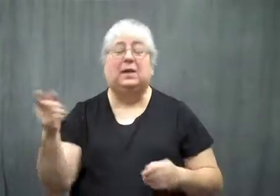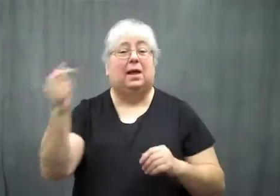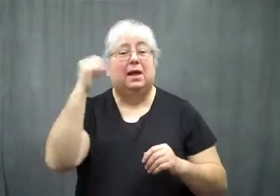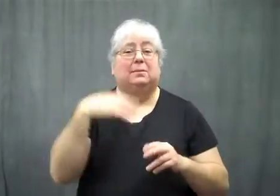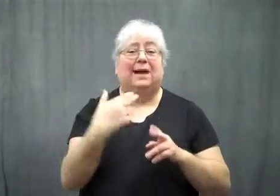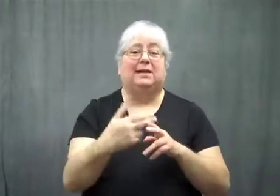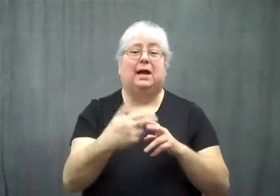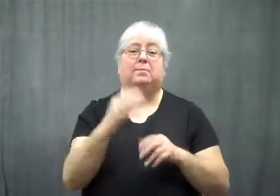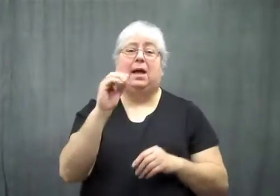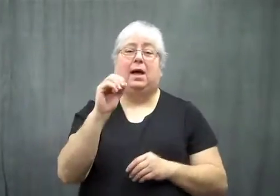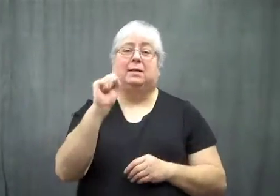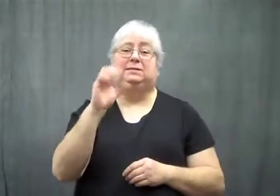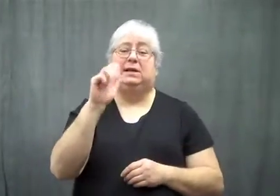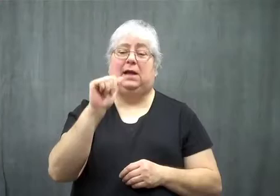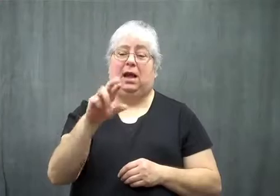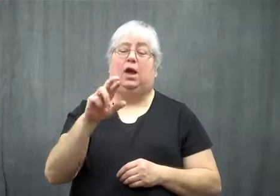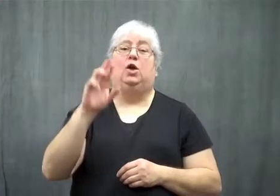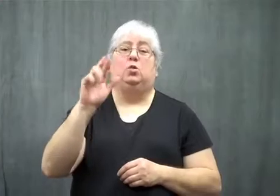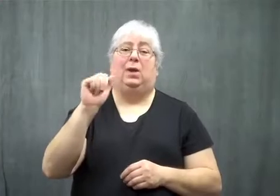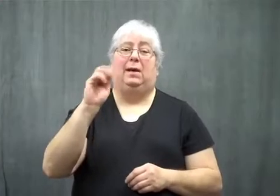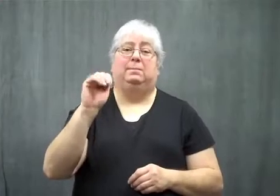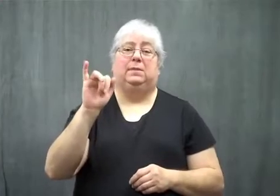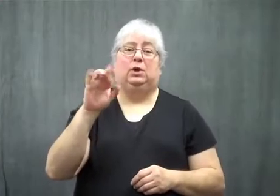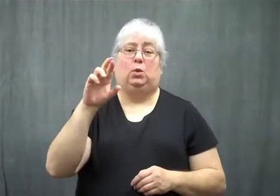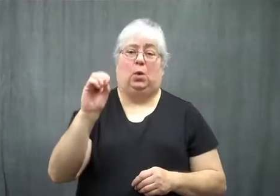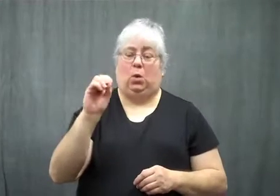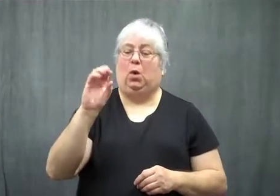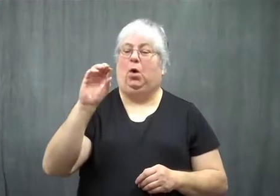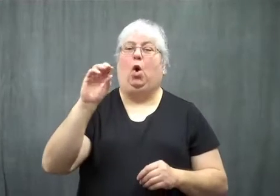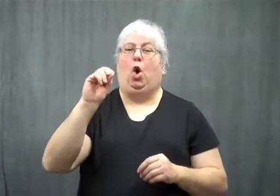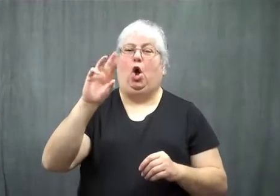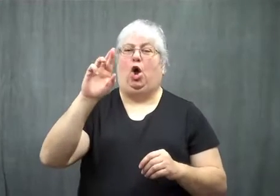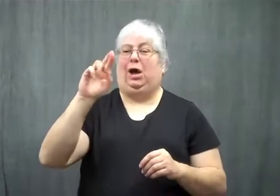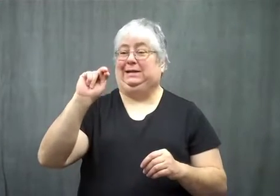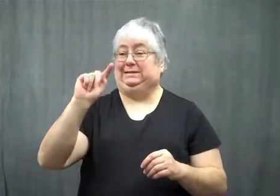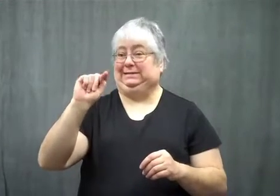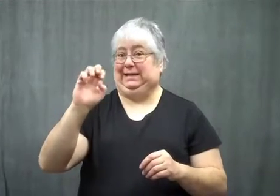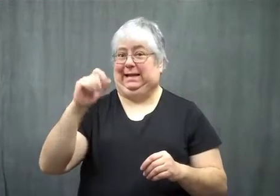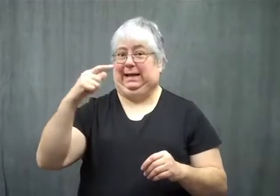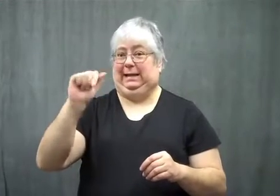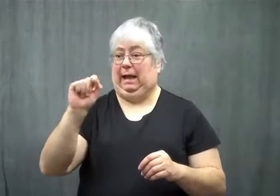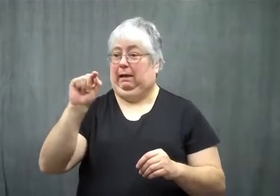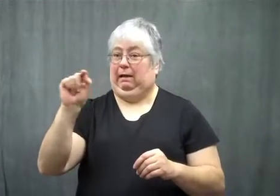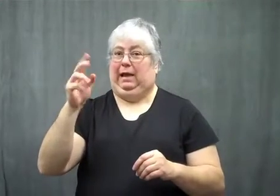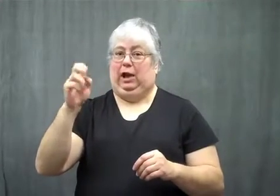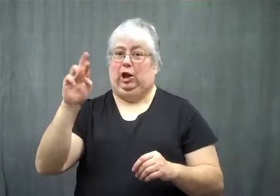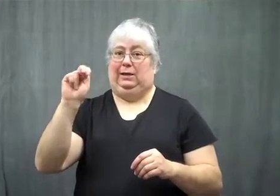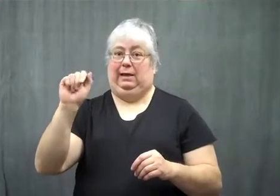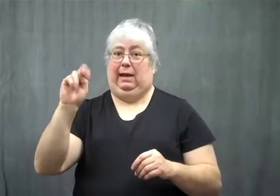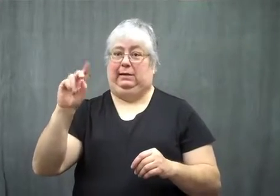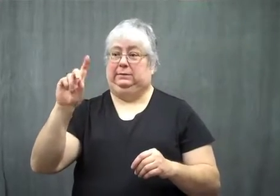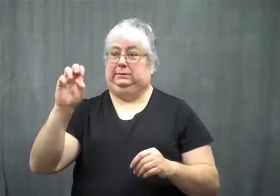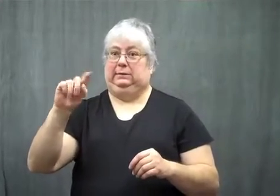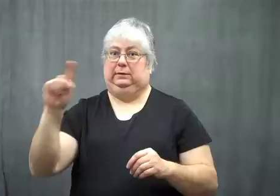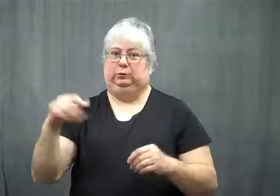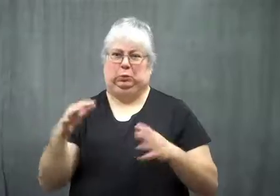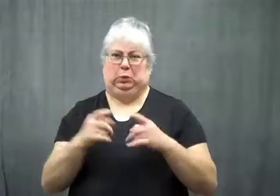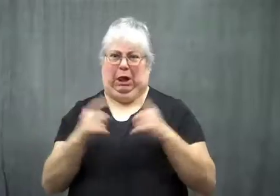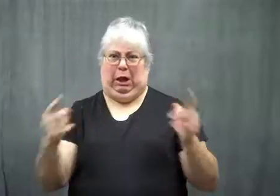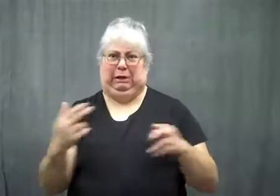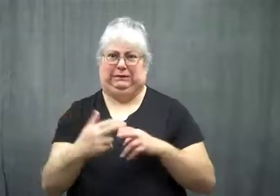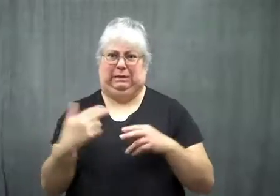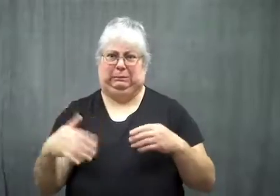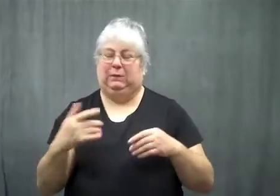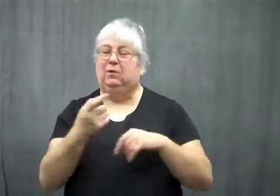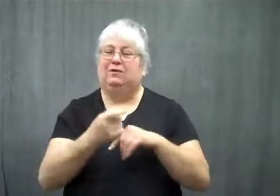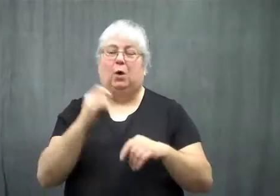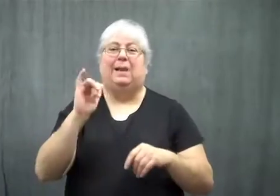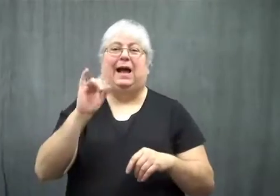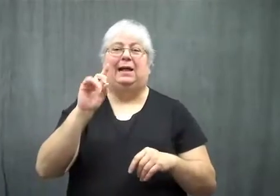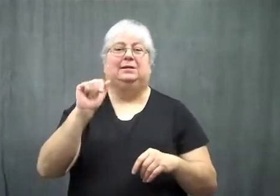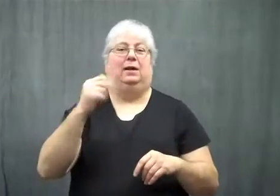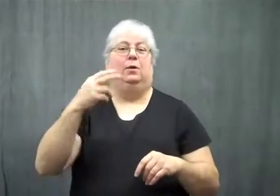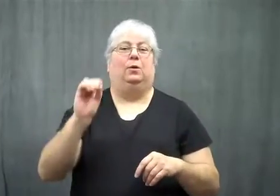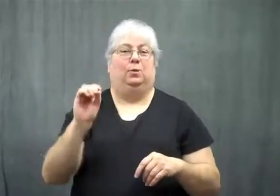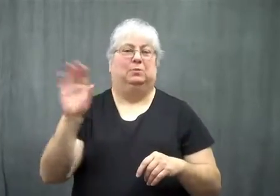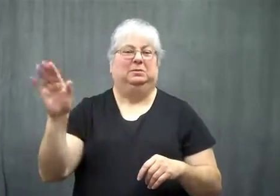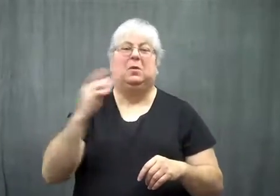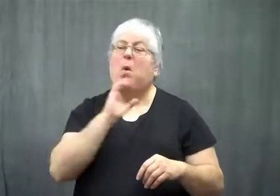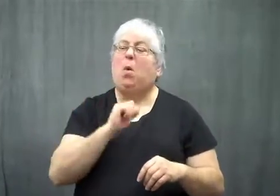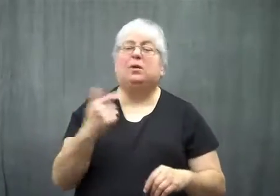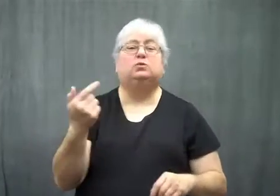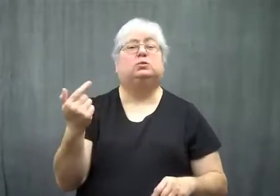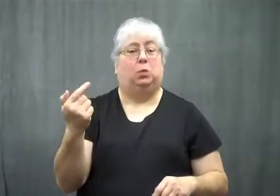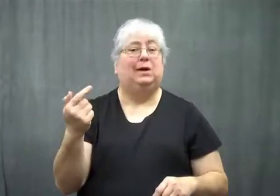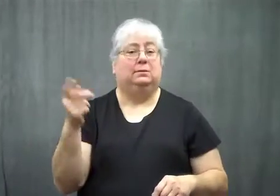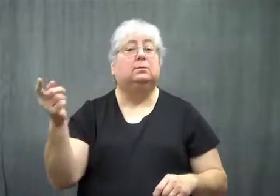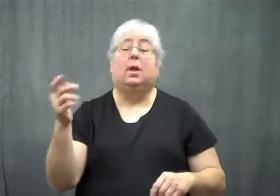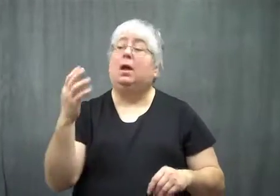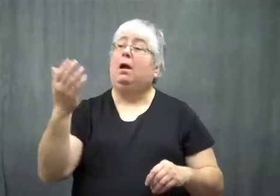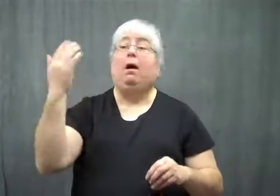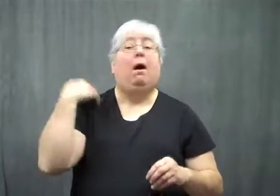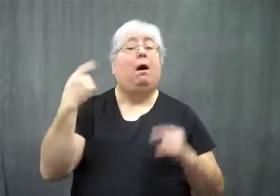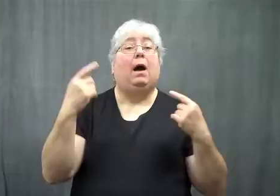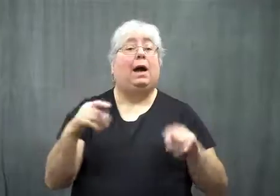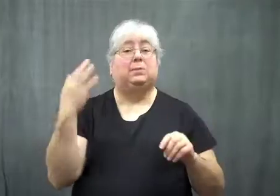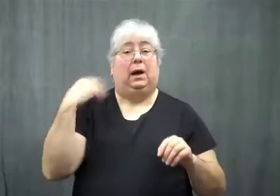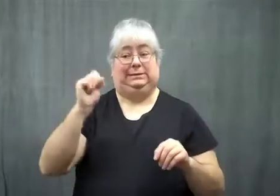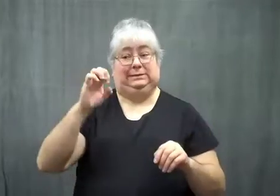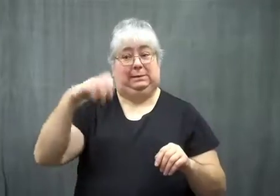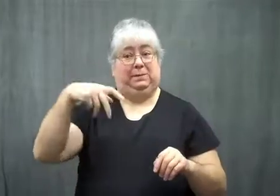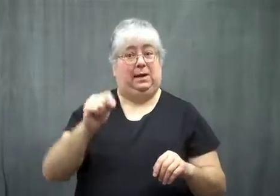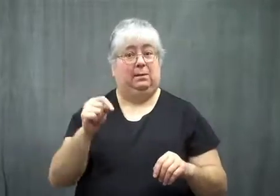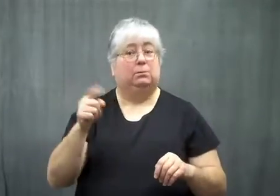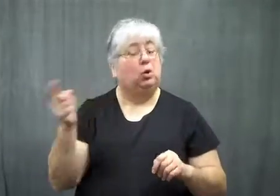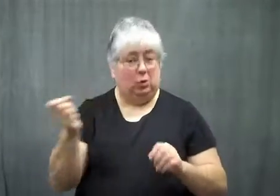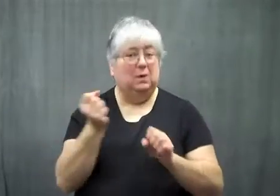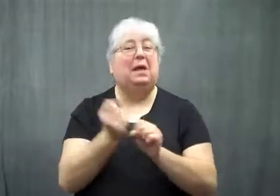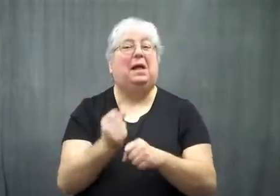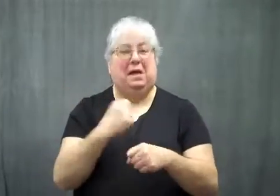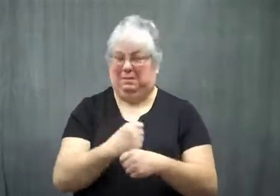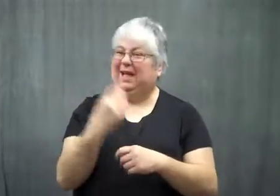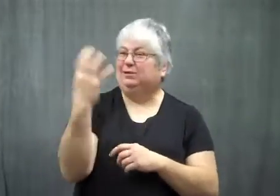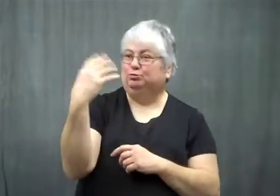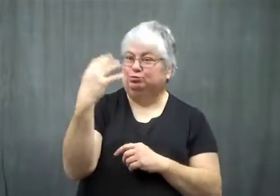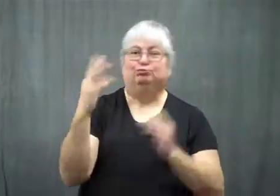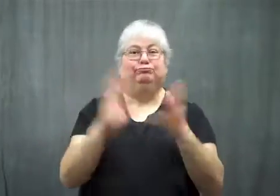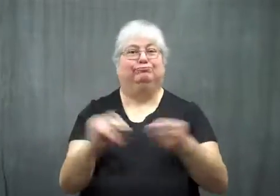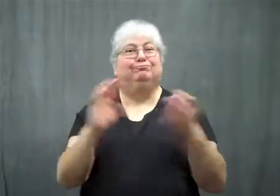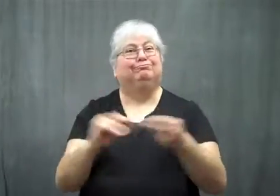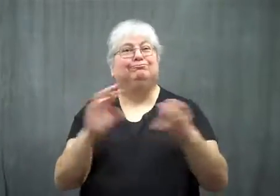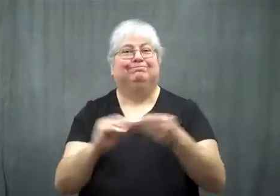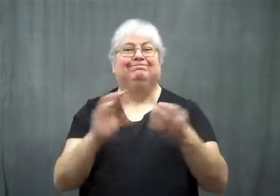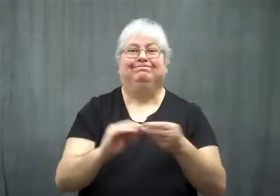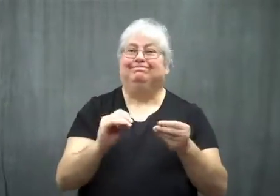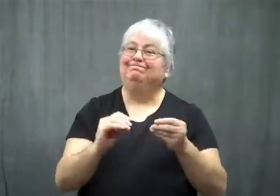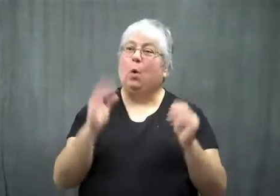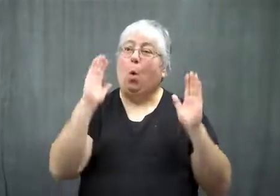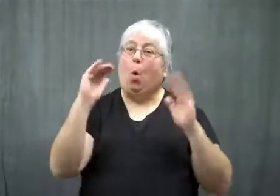21 year old Oscar Ramiro Ortega-Hernandez, what a long name, is from Idaho.